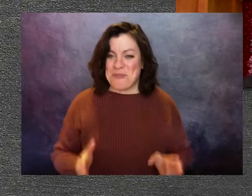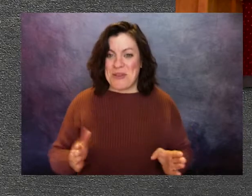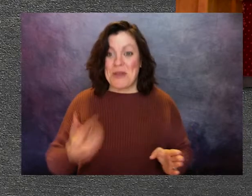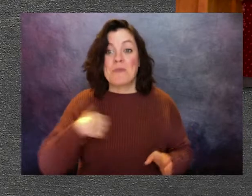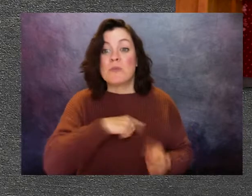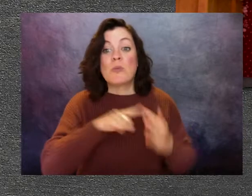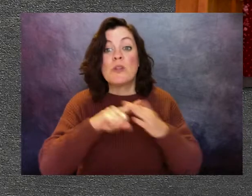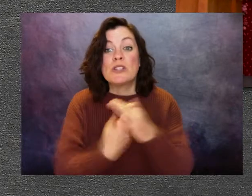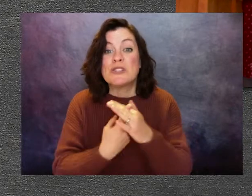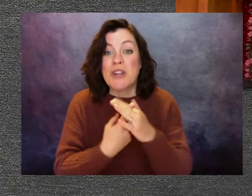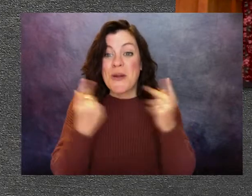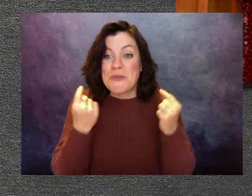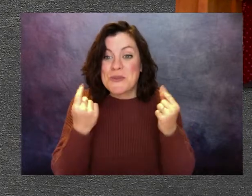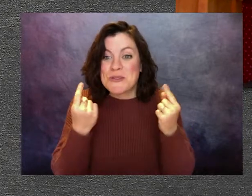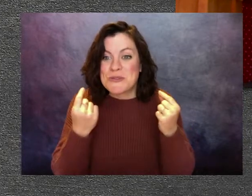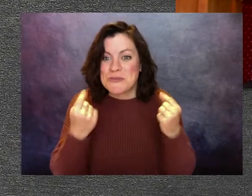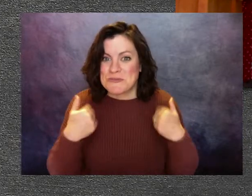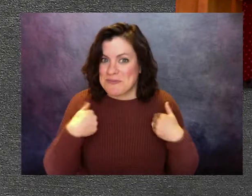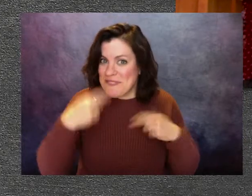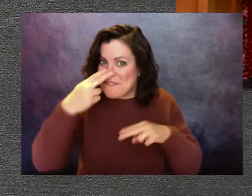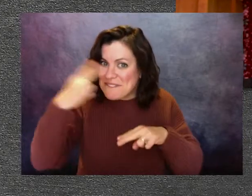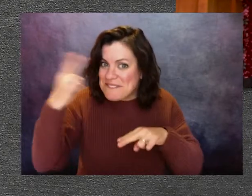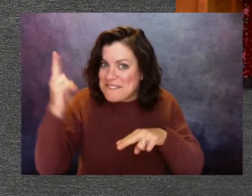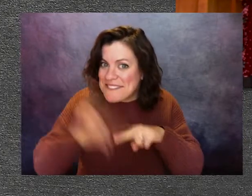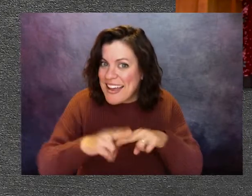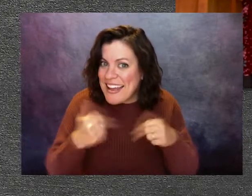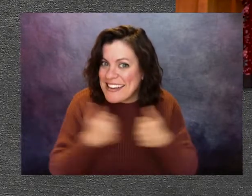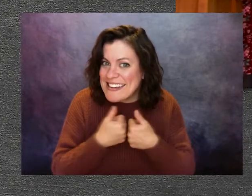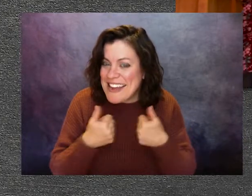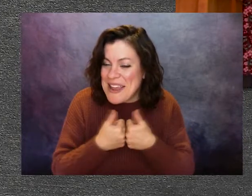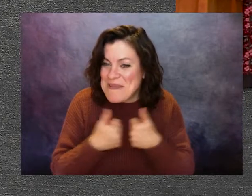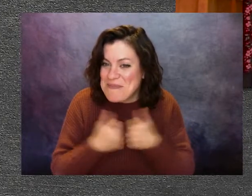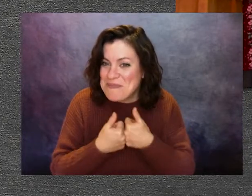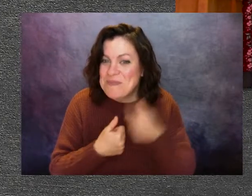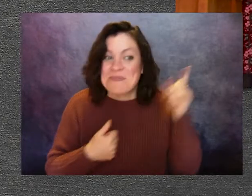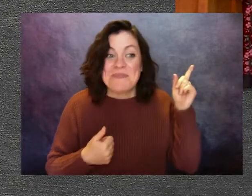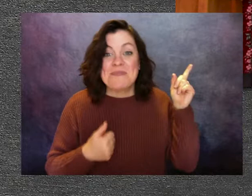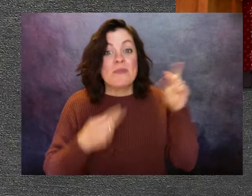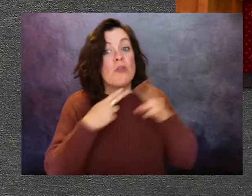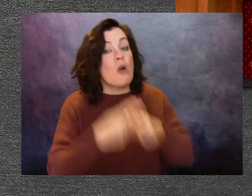started. I have this really fun game behind us. It's called Guess Who!